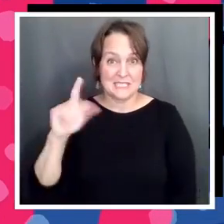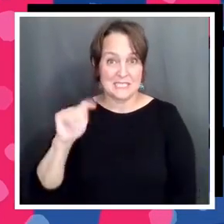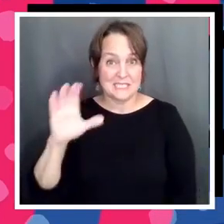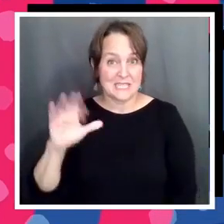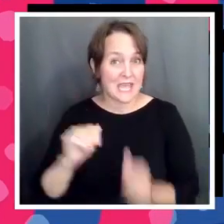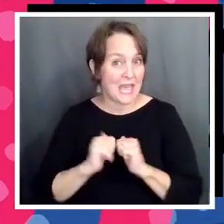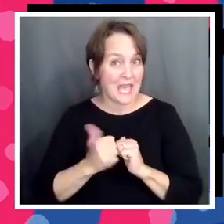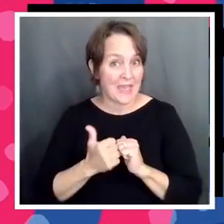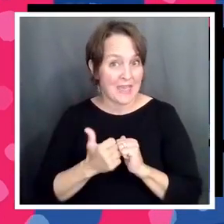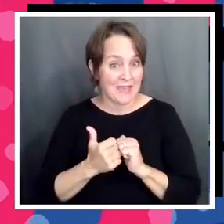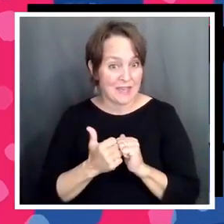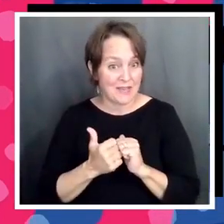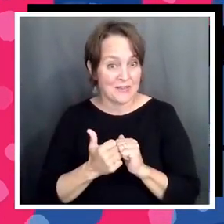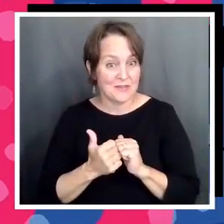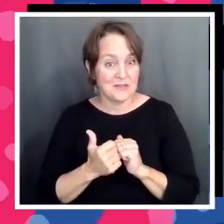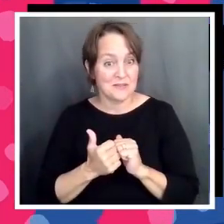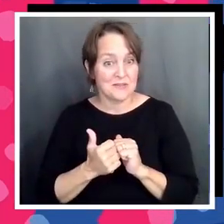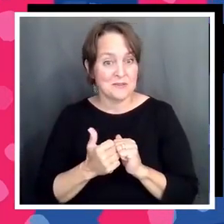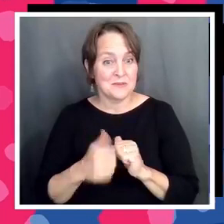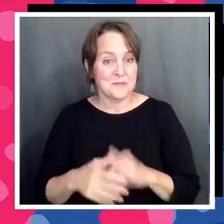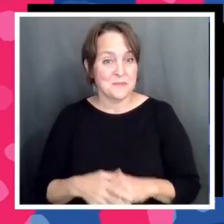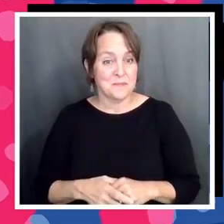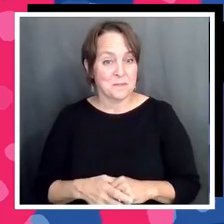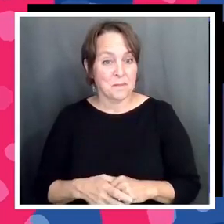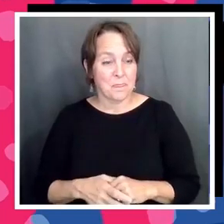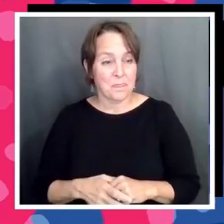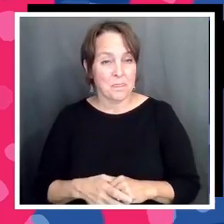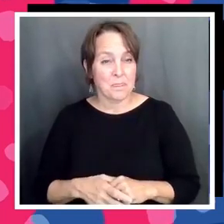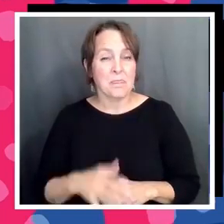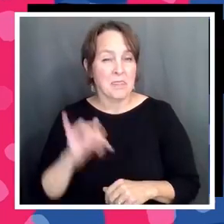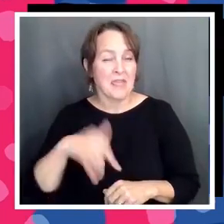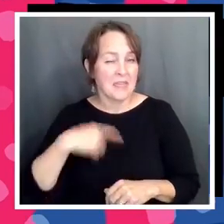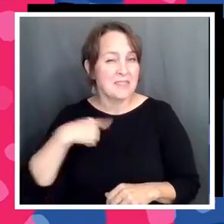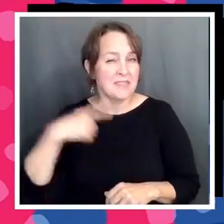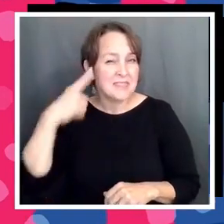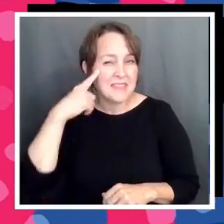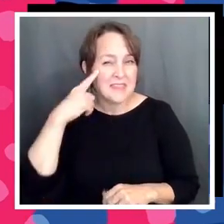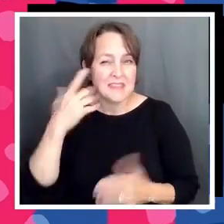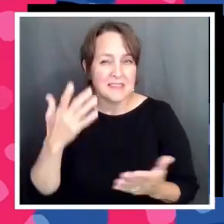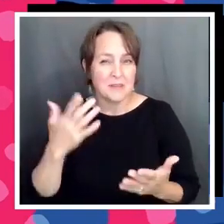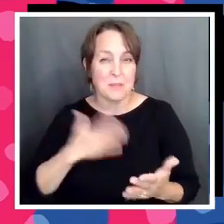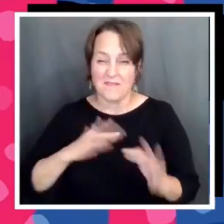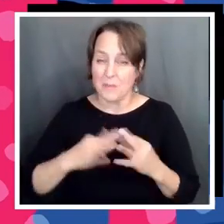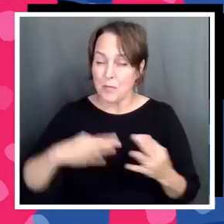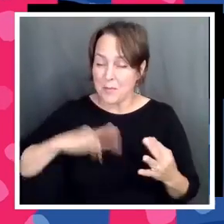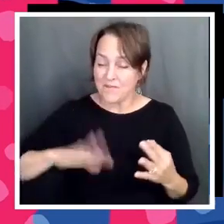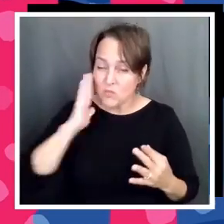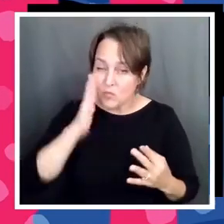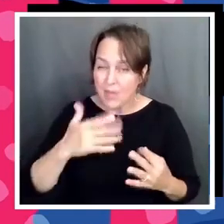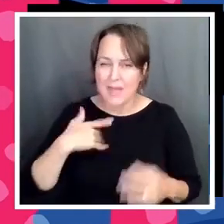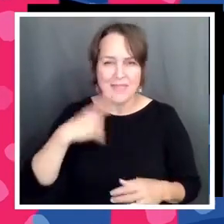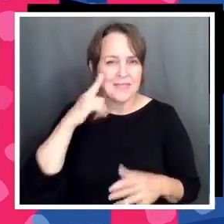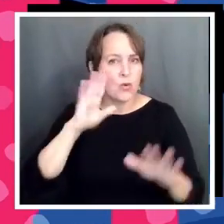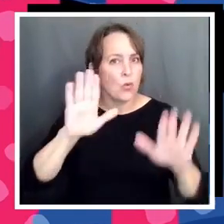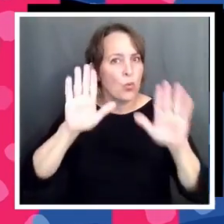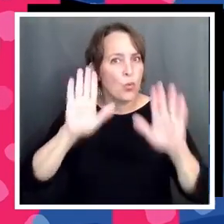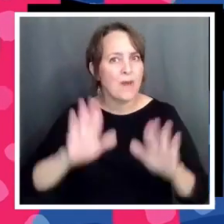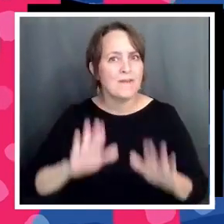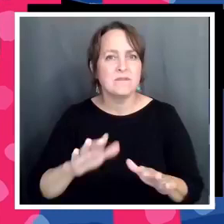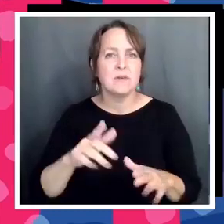MY FAMILY IS DEFINITELY GOING